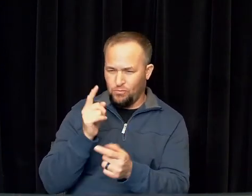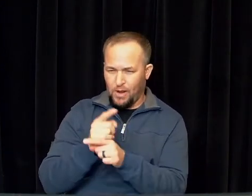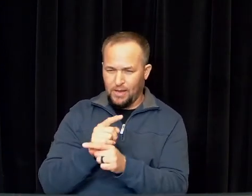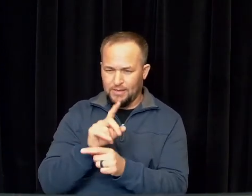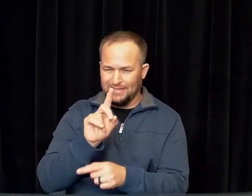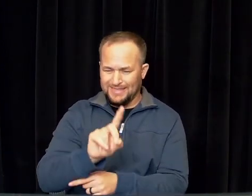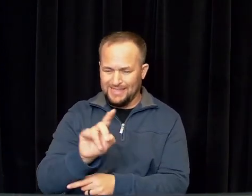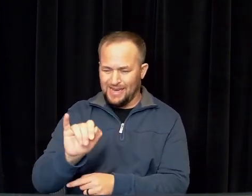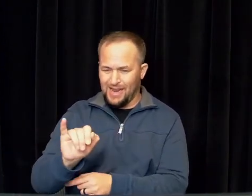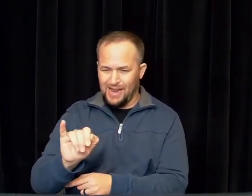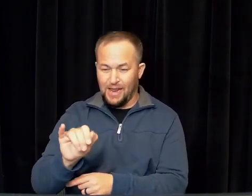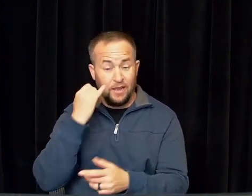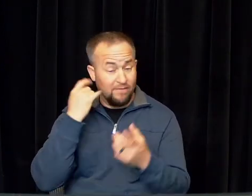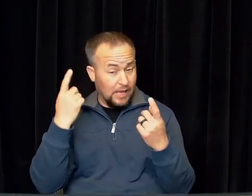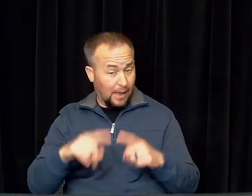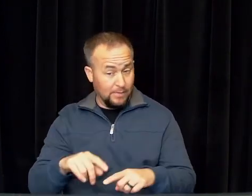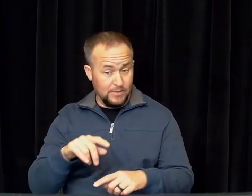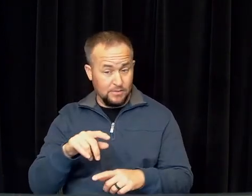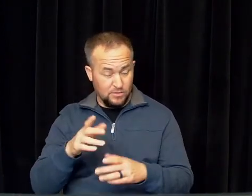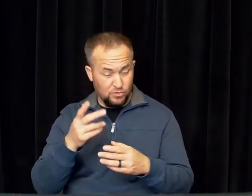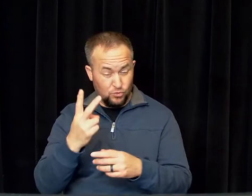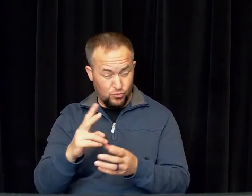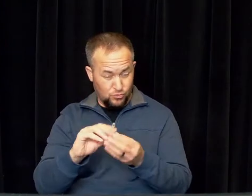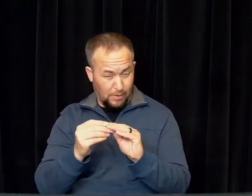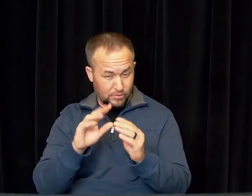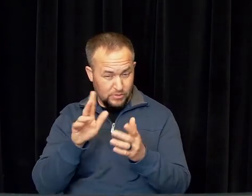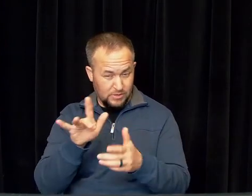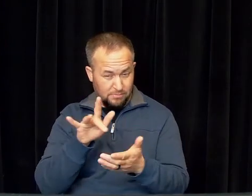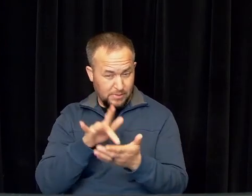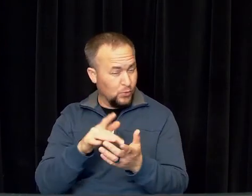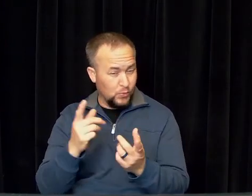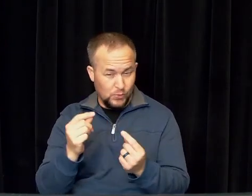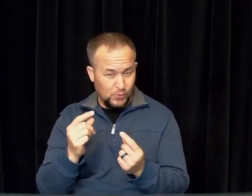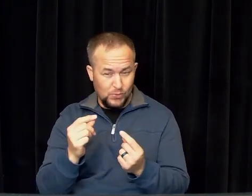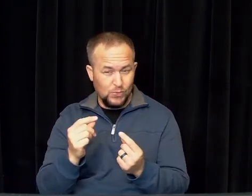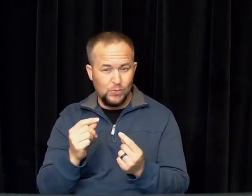to be 2 numbers in the middle, you can see that what we did with this red dashed line